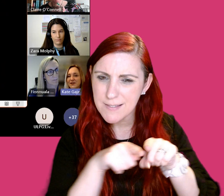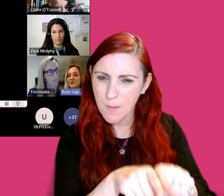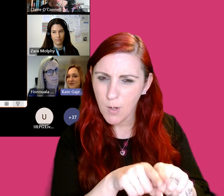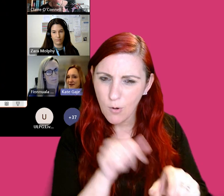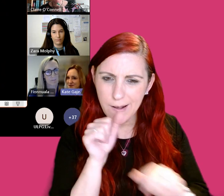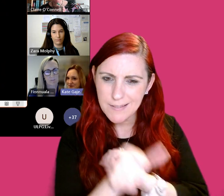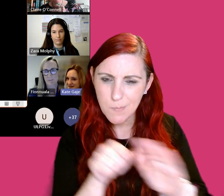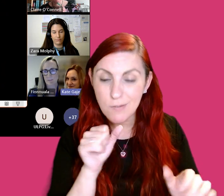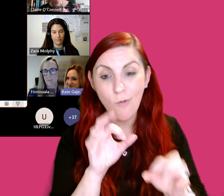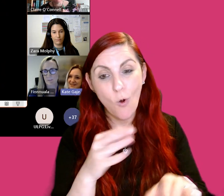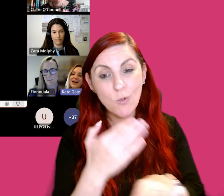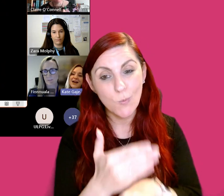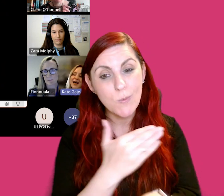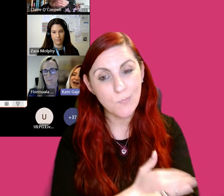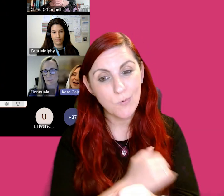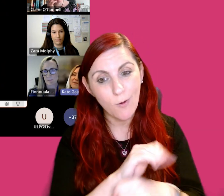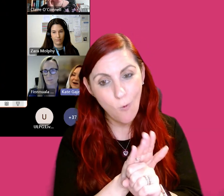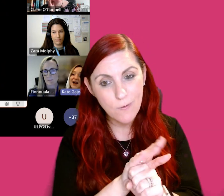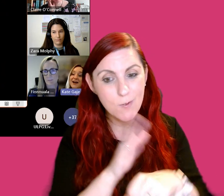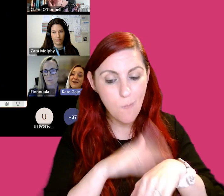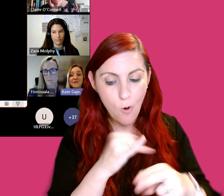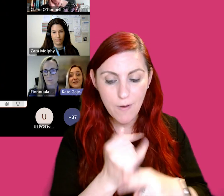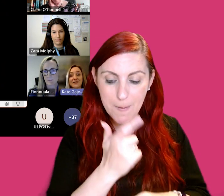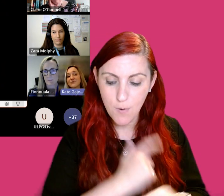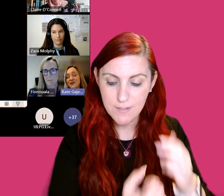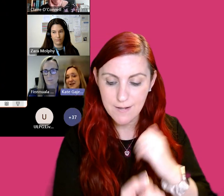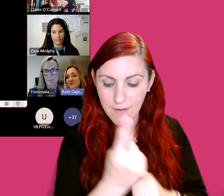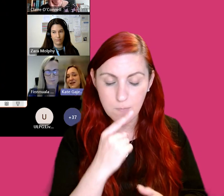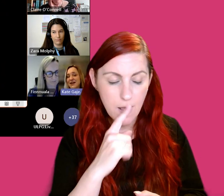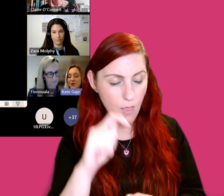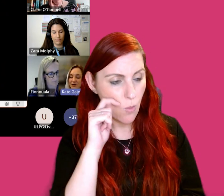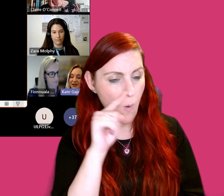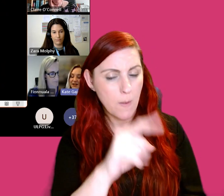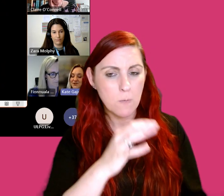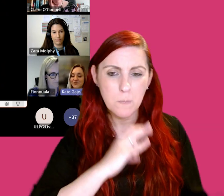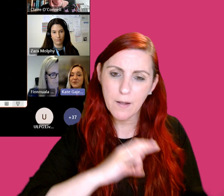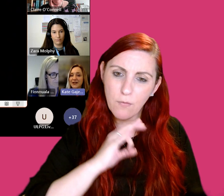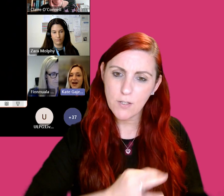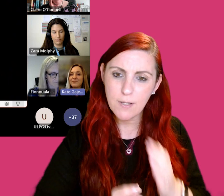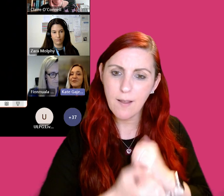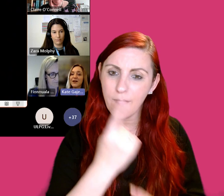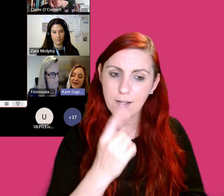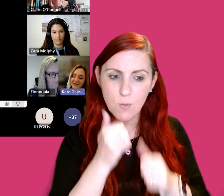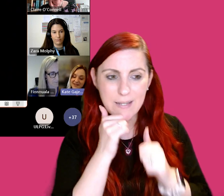we had more face-to-face events uh but I found it really really really useful really helpful